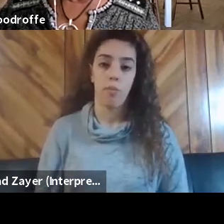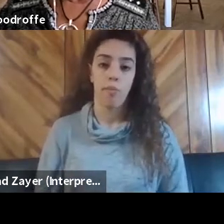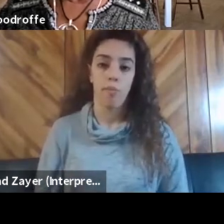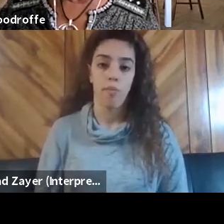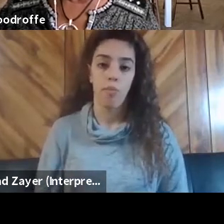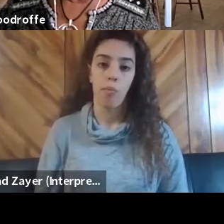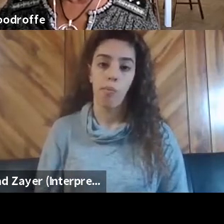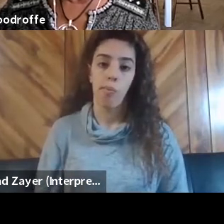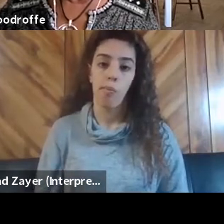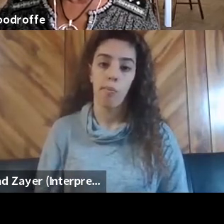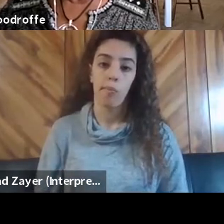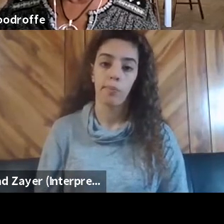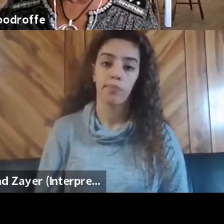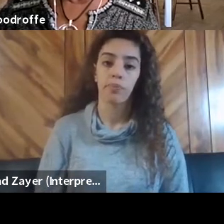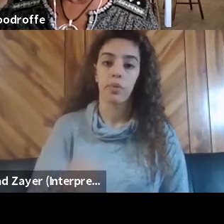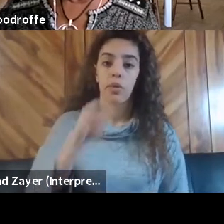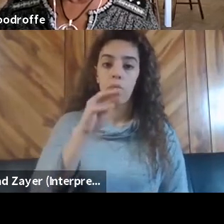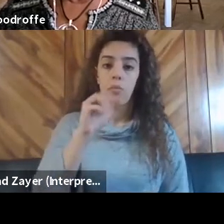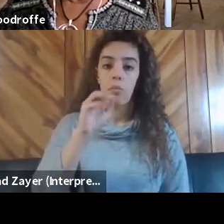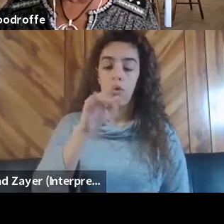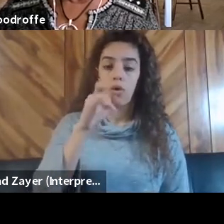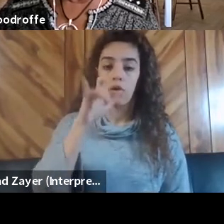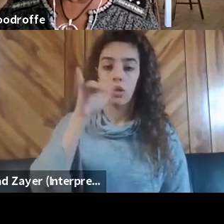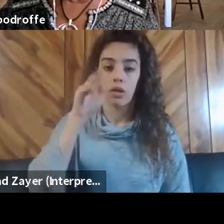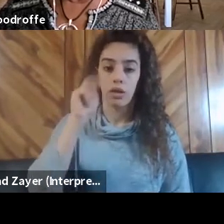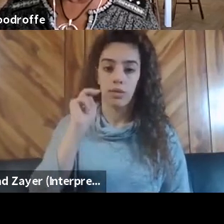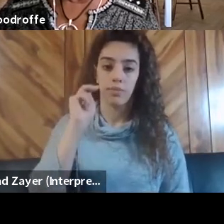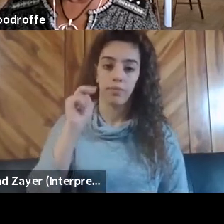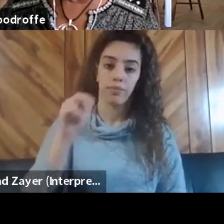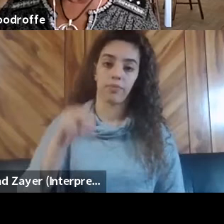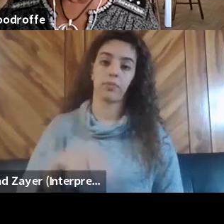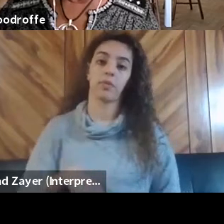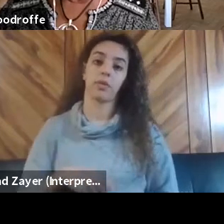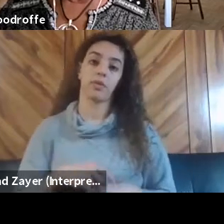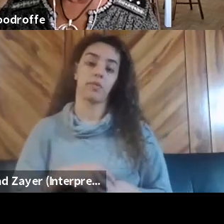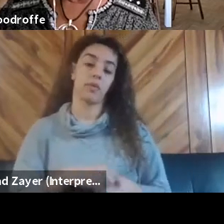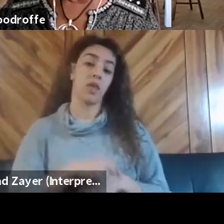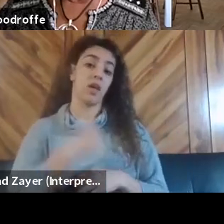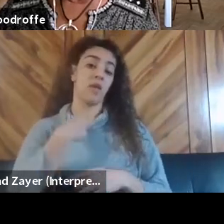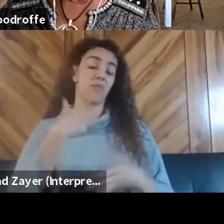Well, I wanted to add that schools and districts have a